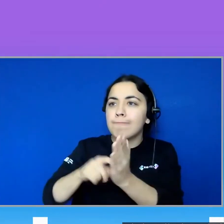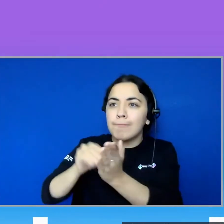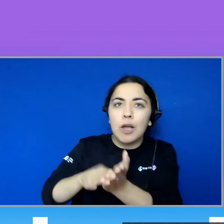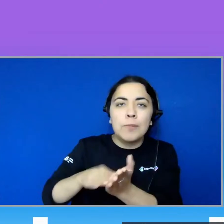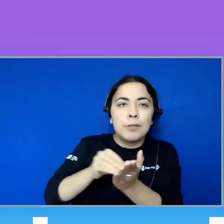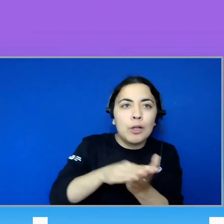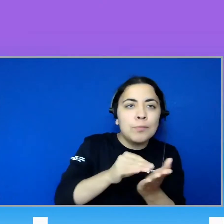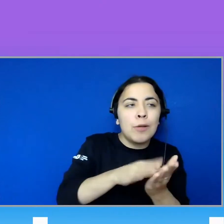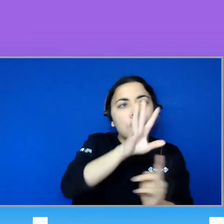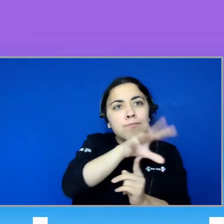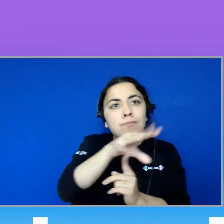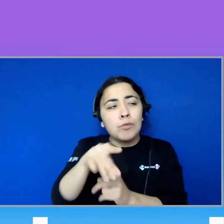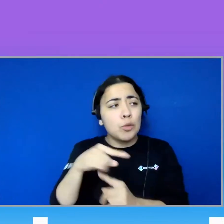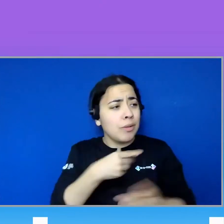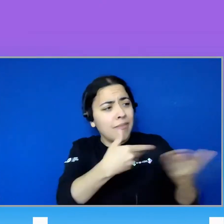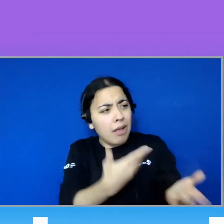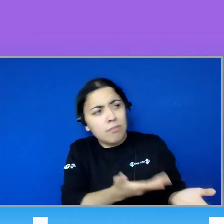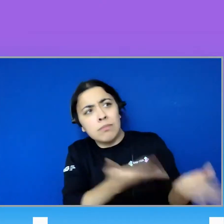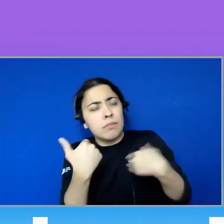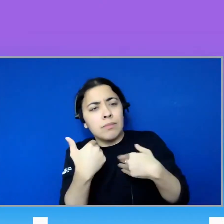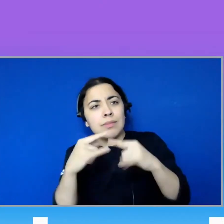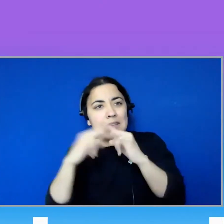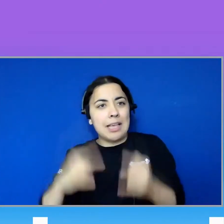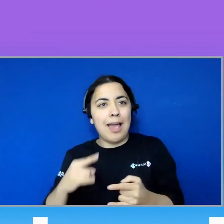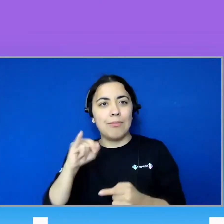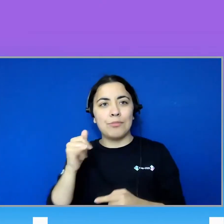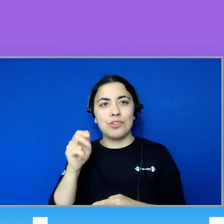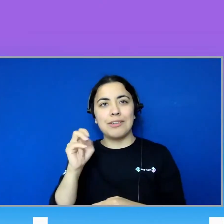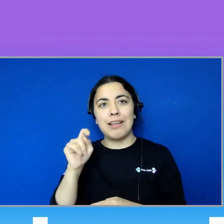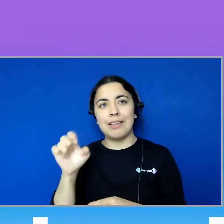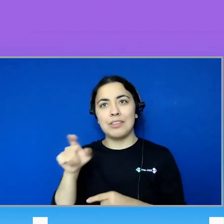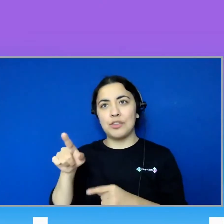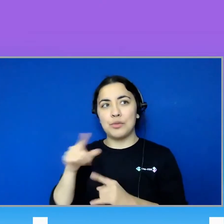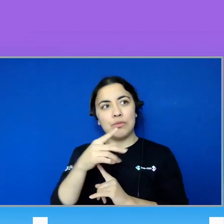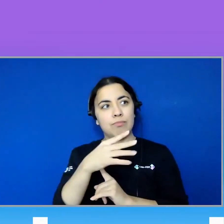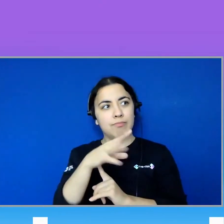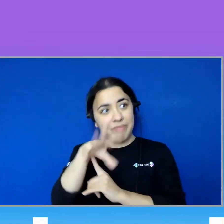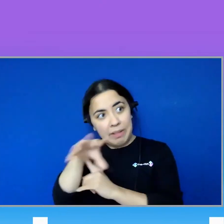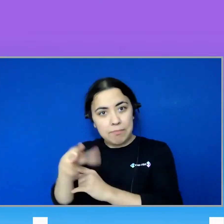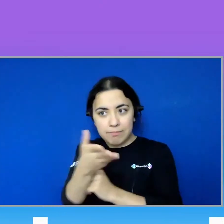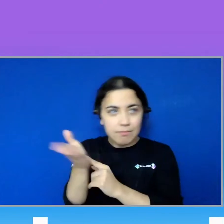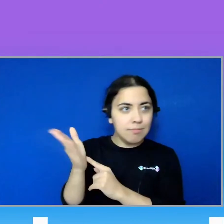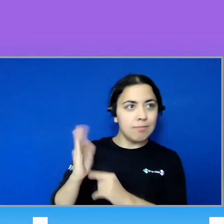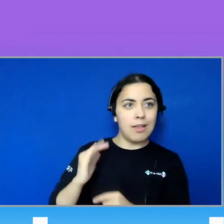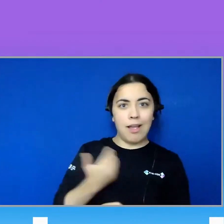communities. And we invited them